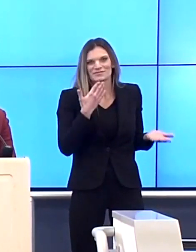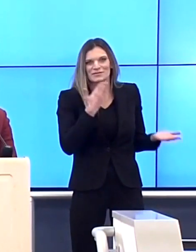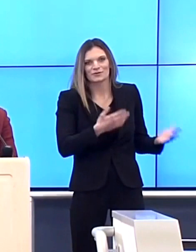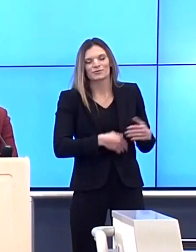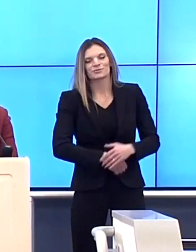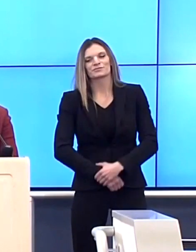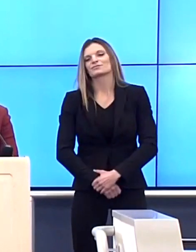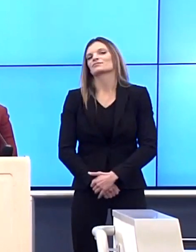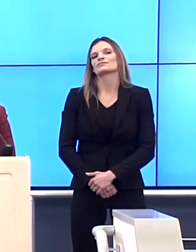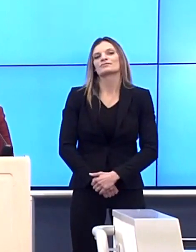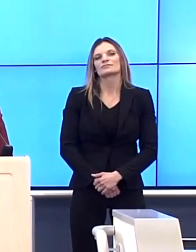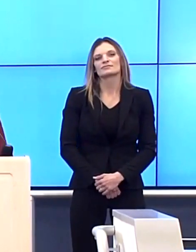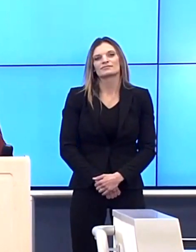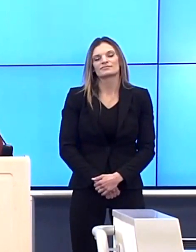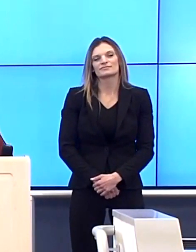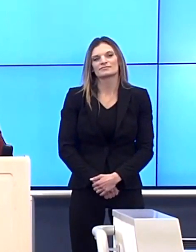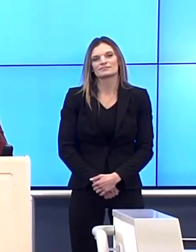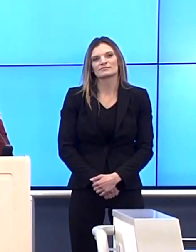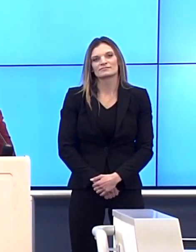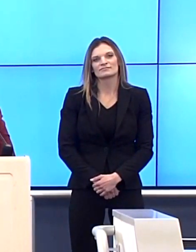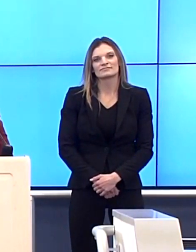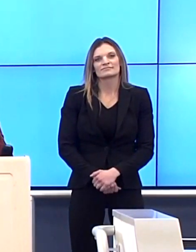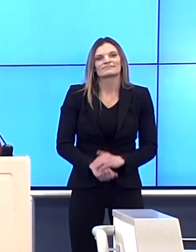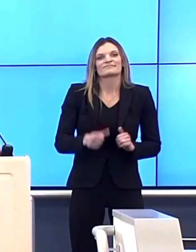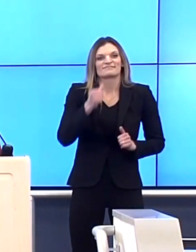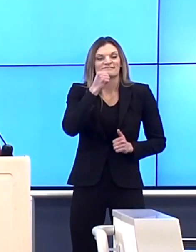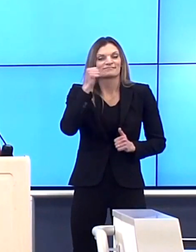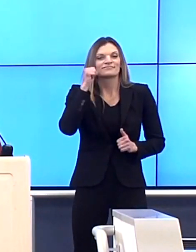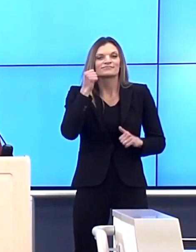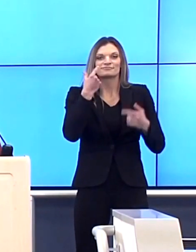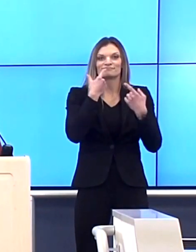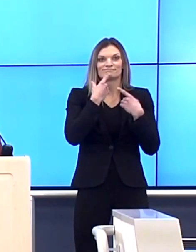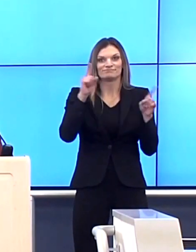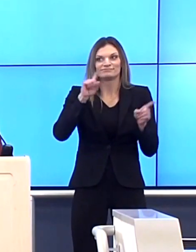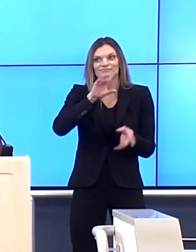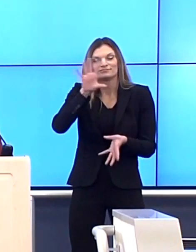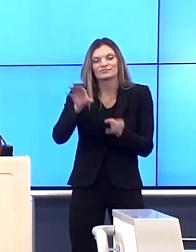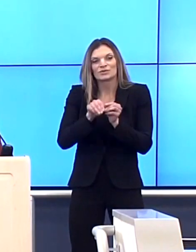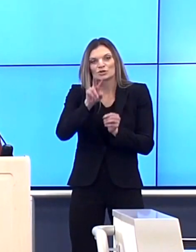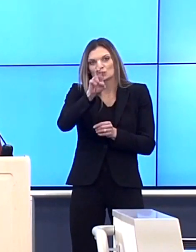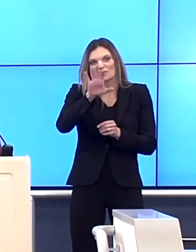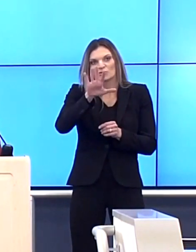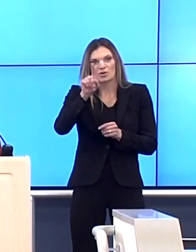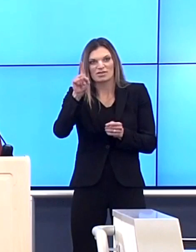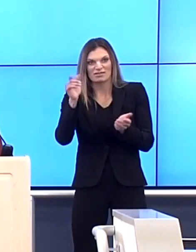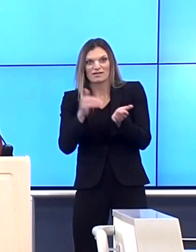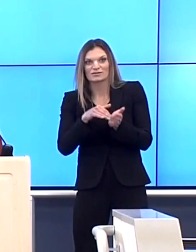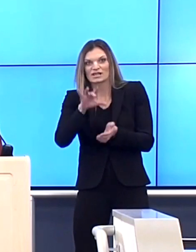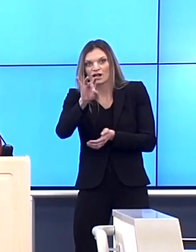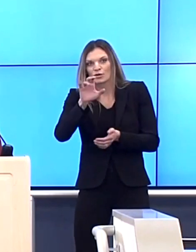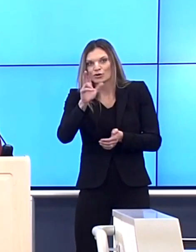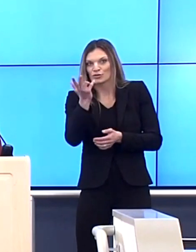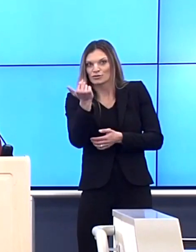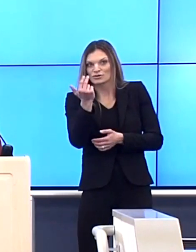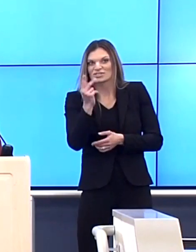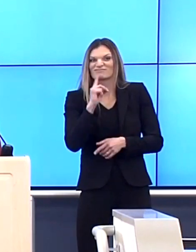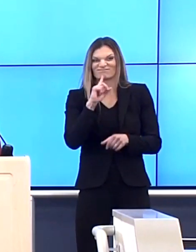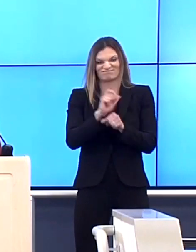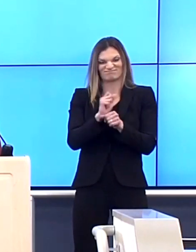IT OVER TO DR. KHALDUN. >> THANK YOU, GOVERNOR. THANK YOU, GOVERNOR. YESTERDAY WE ANNOUNCED A TOTAL